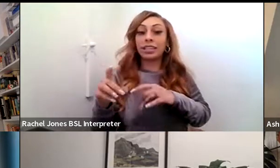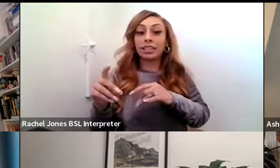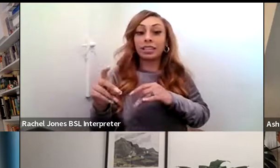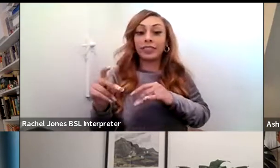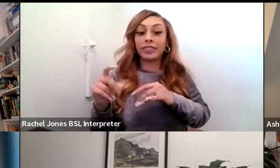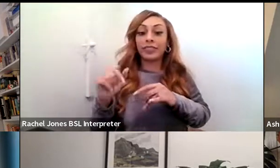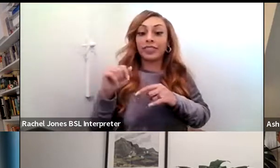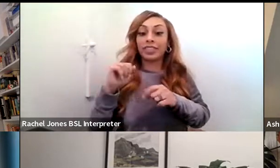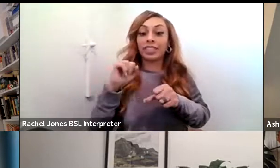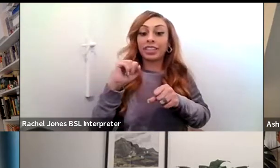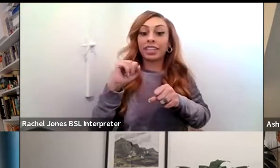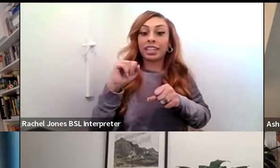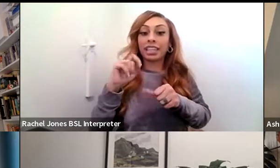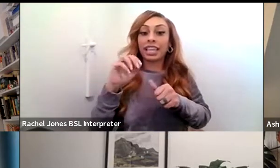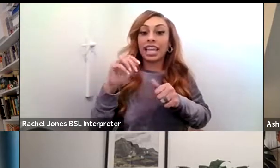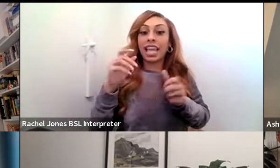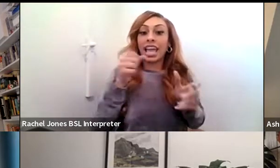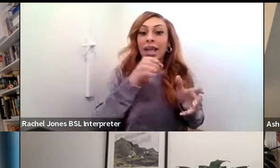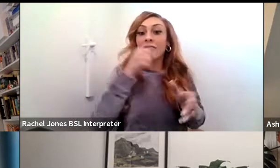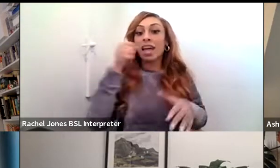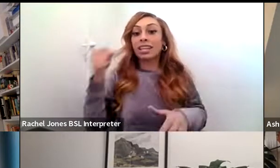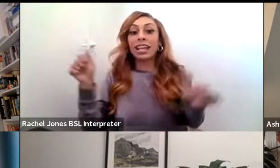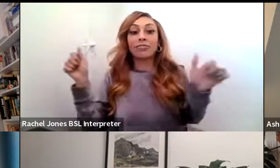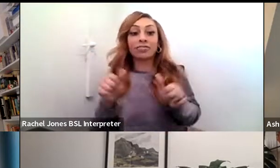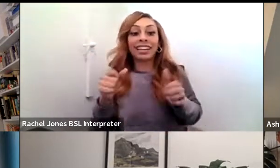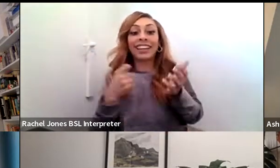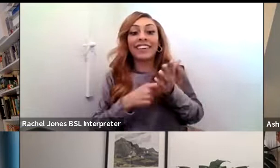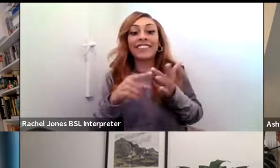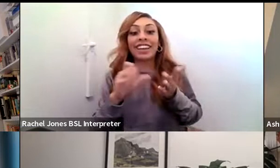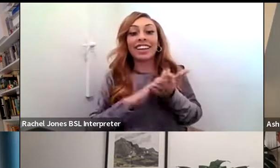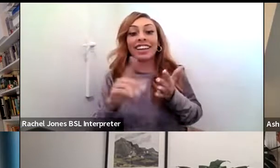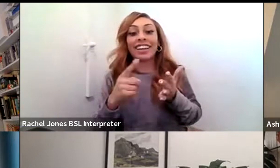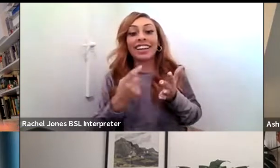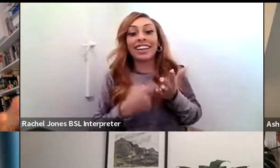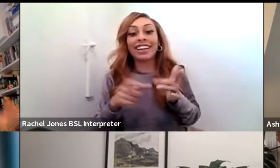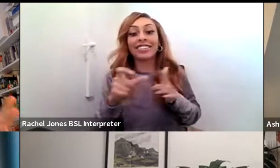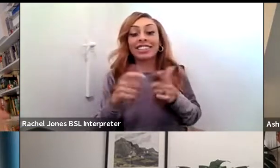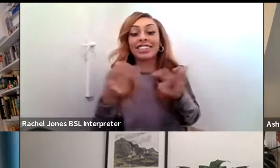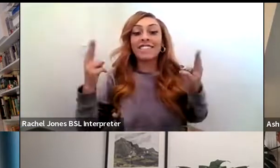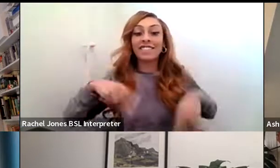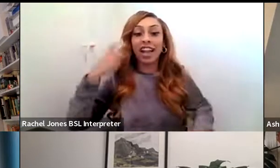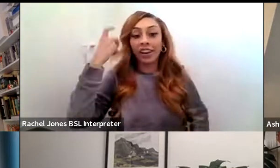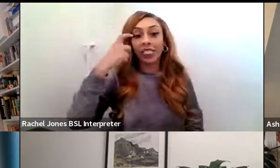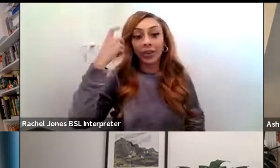So I just wanted to pass the mic briefly to Richard, just to say, Richard, if you had any final thoughts - and crucially as well,